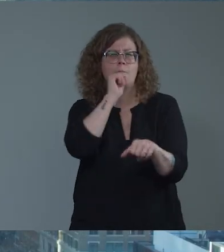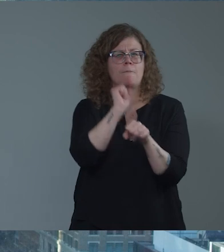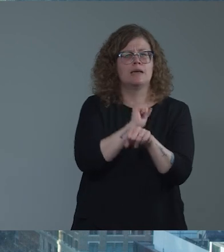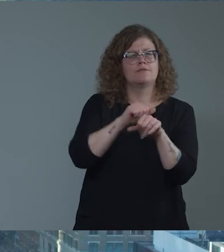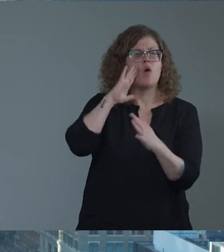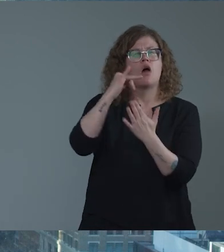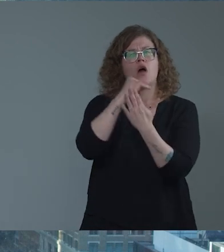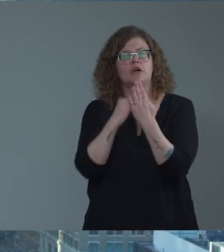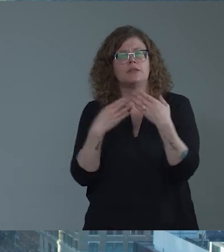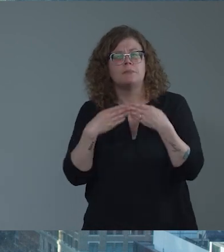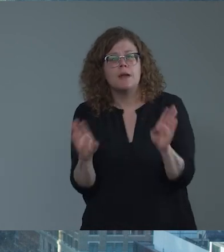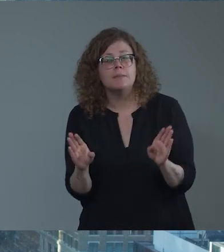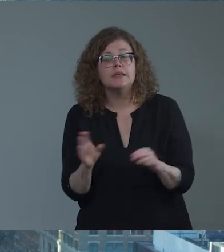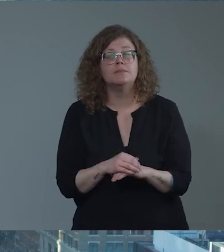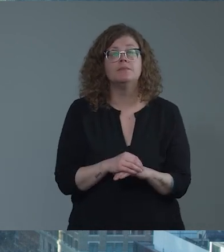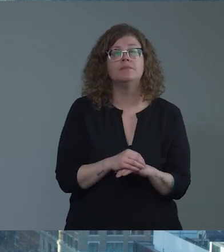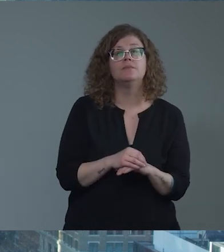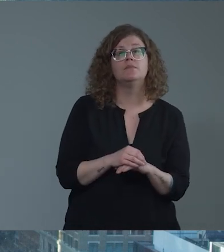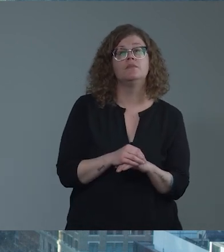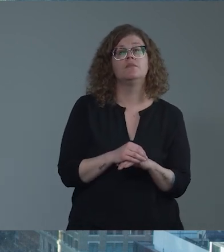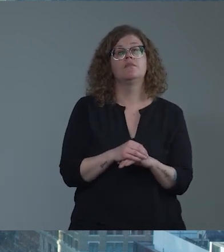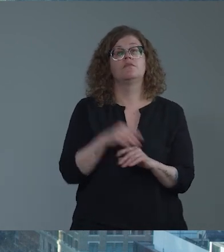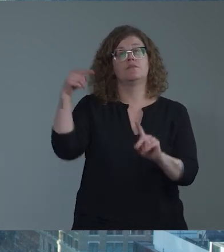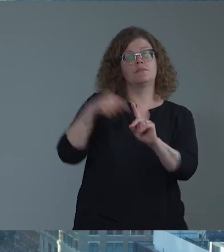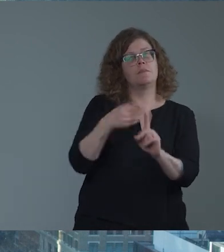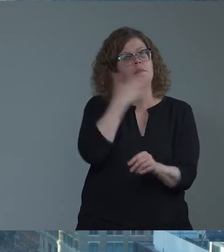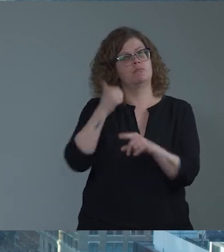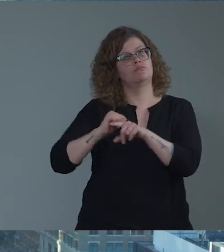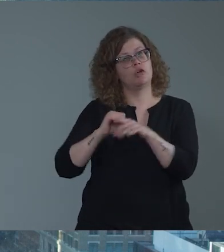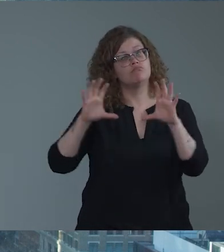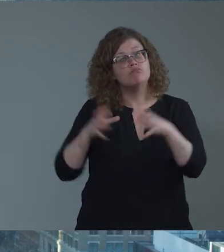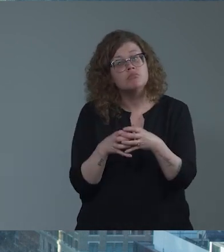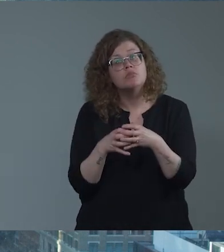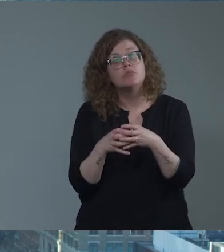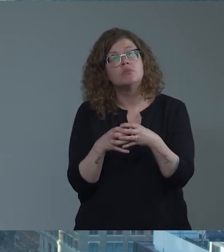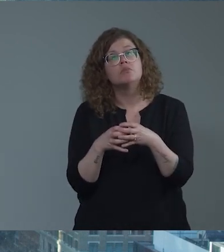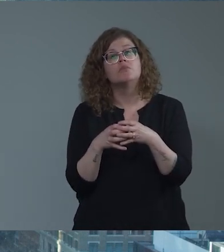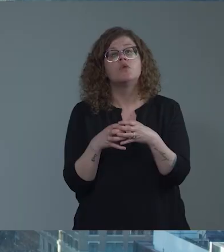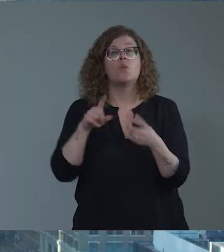and maybe didn't even notice what was on the outside of the bus, but then gets inside and starts to read about an artist